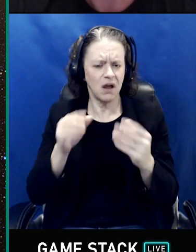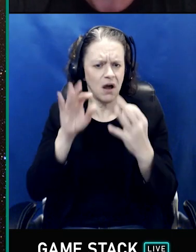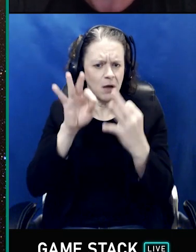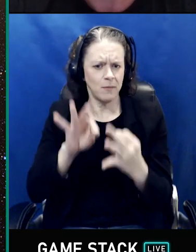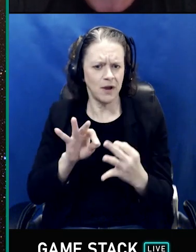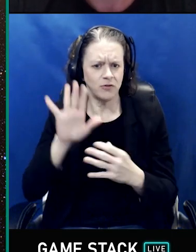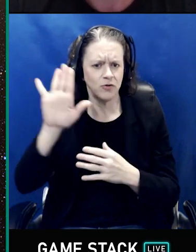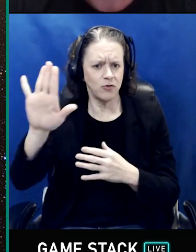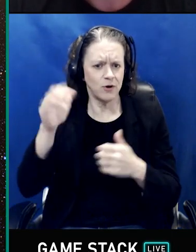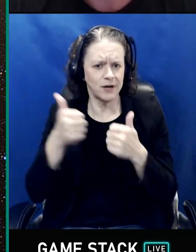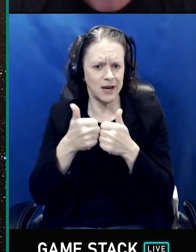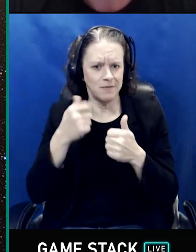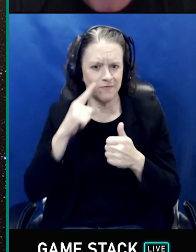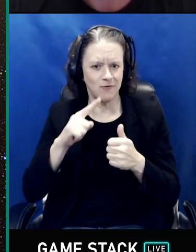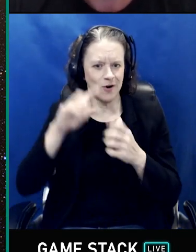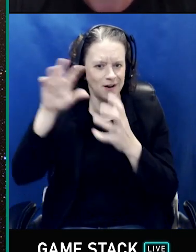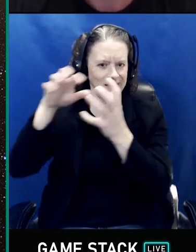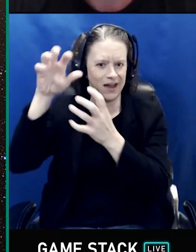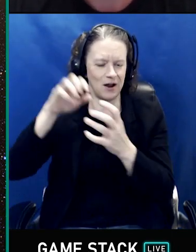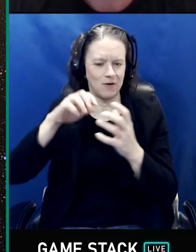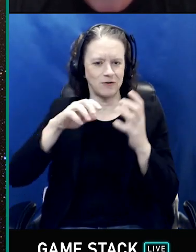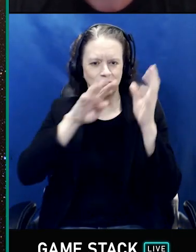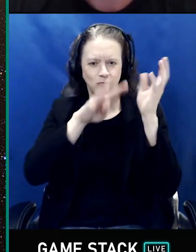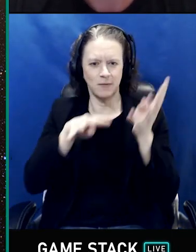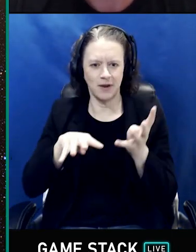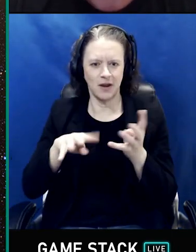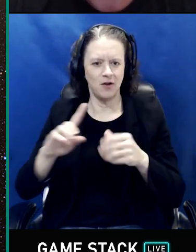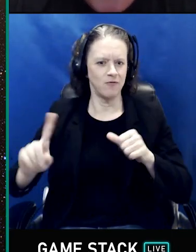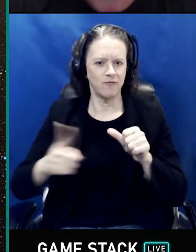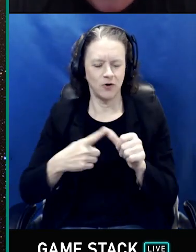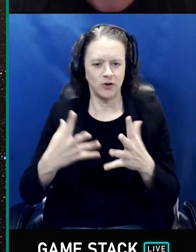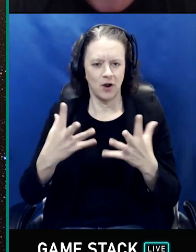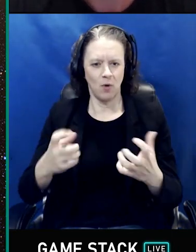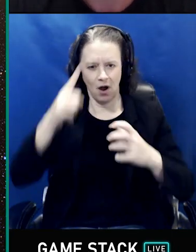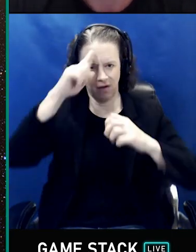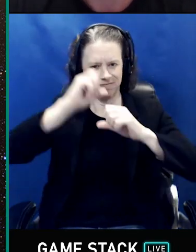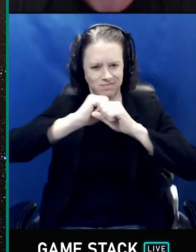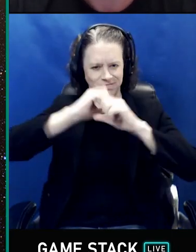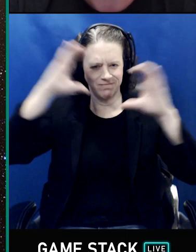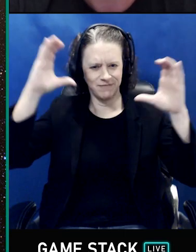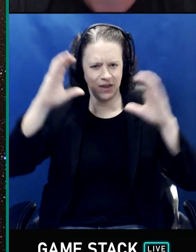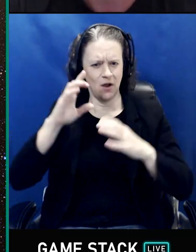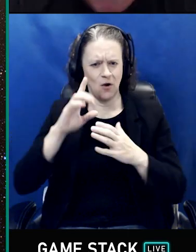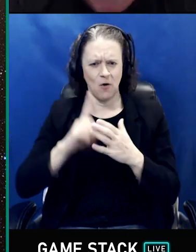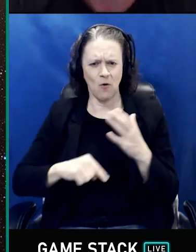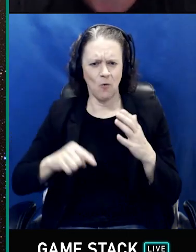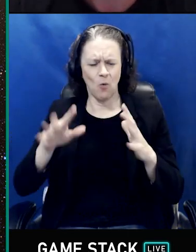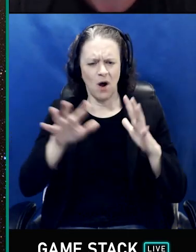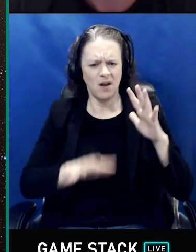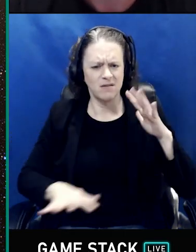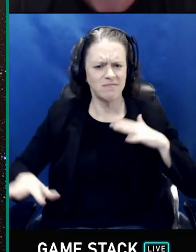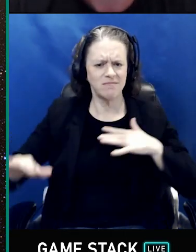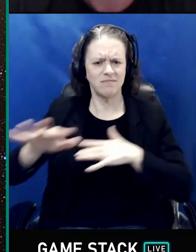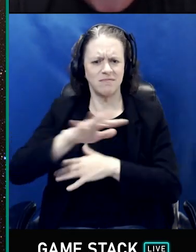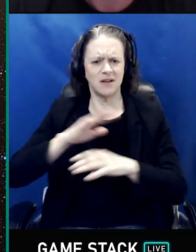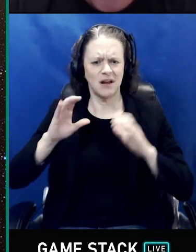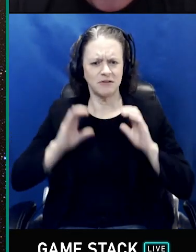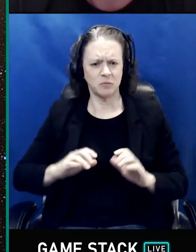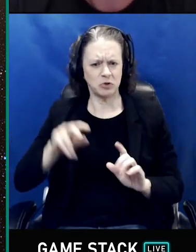To start out, let's paint a bit of a picture of what the playing field looks like from a customer perspective.